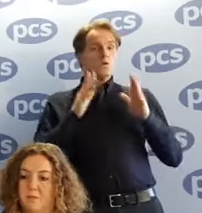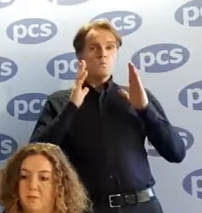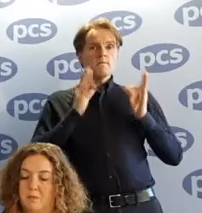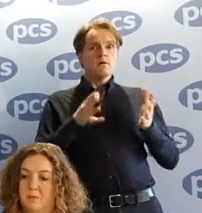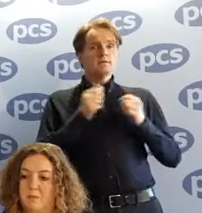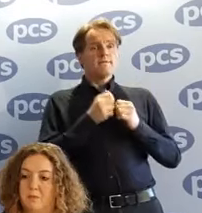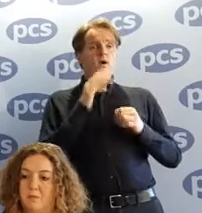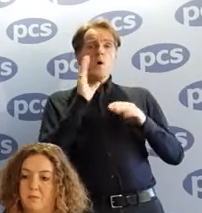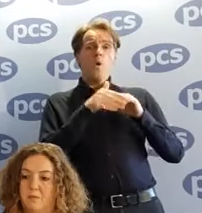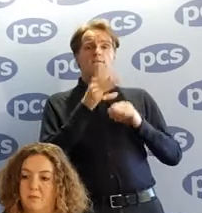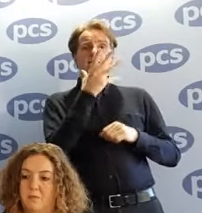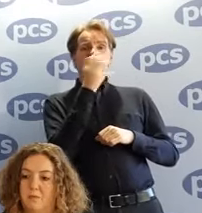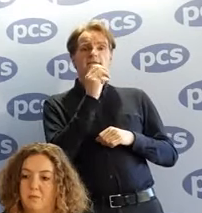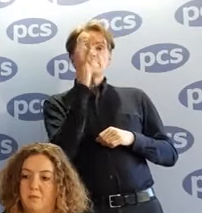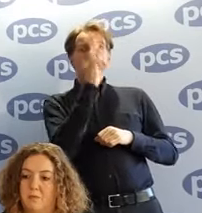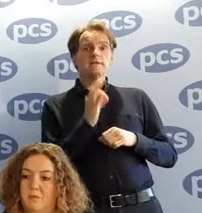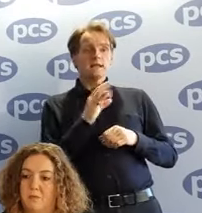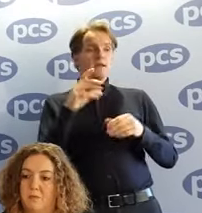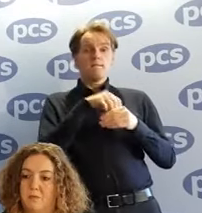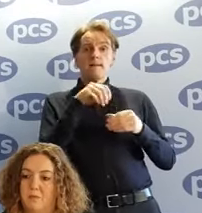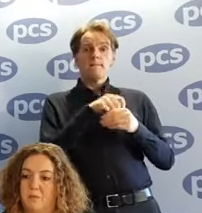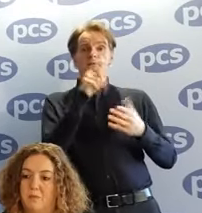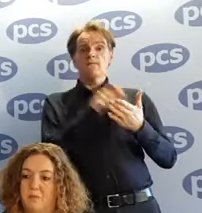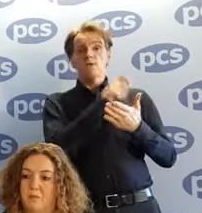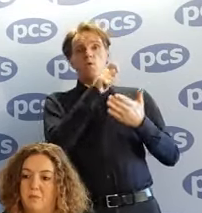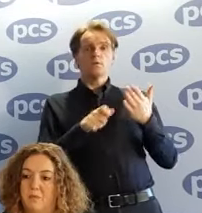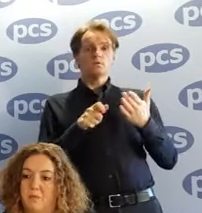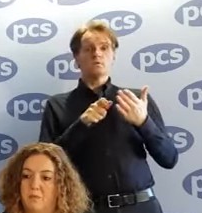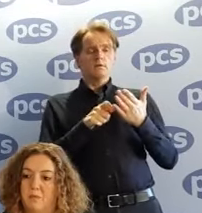members voting for a ballot to be lawful and we are saying to all our members